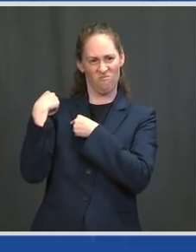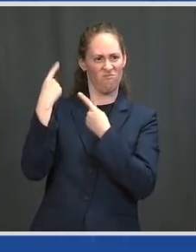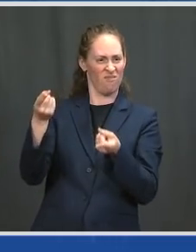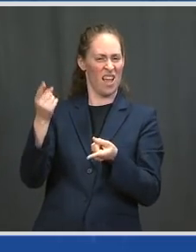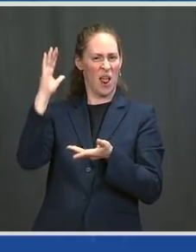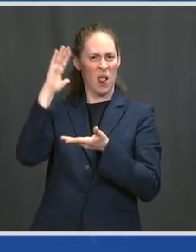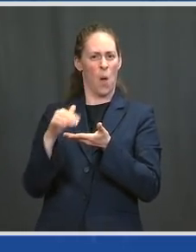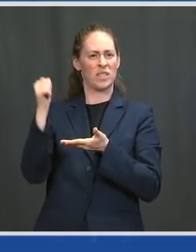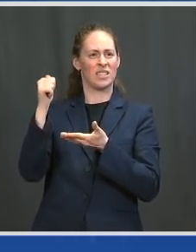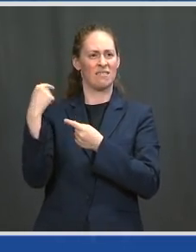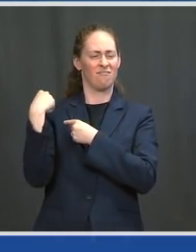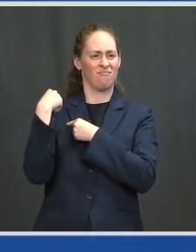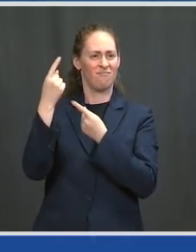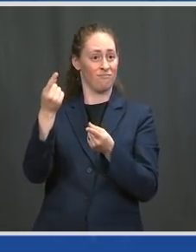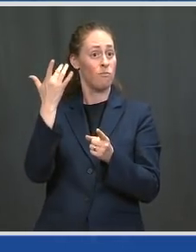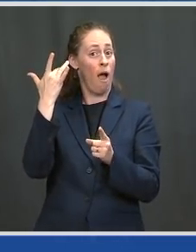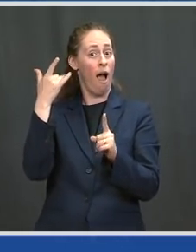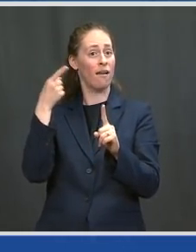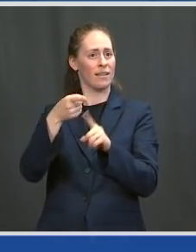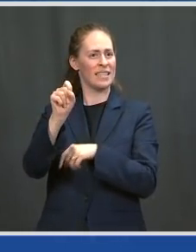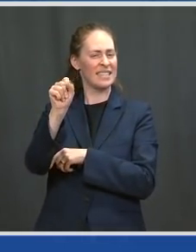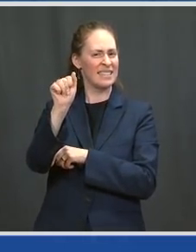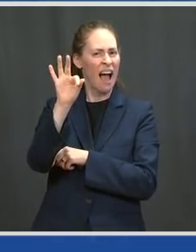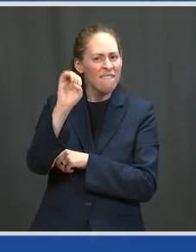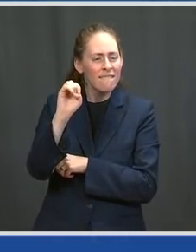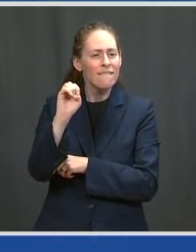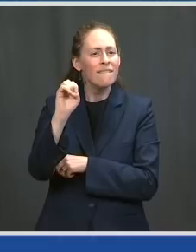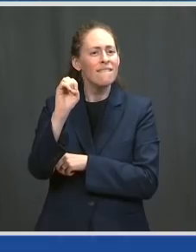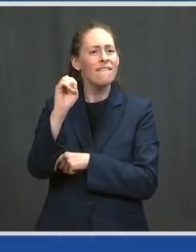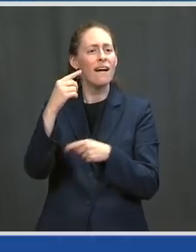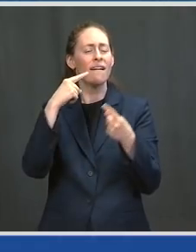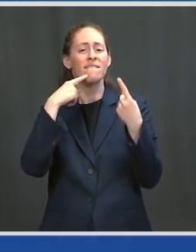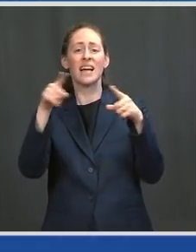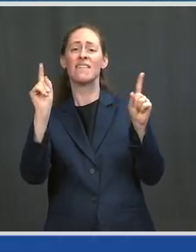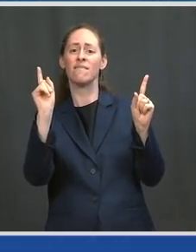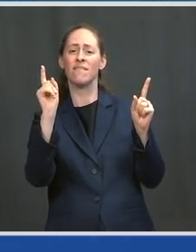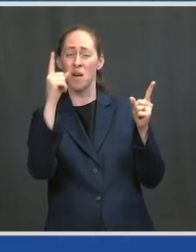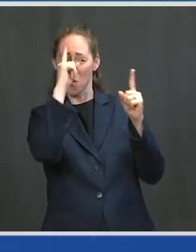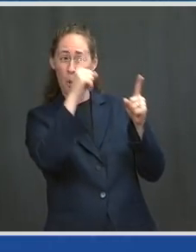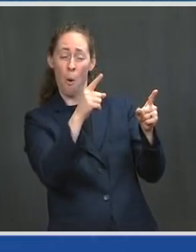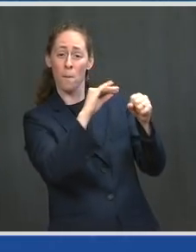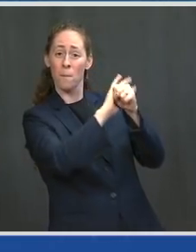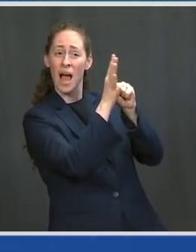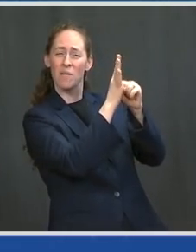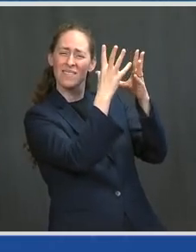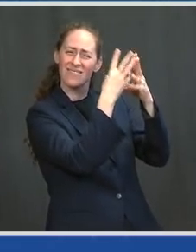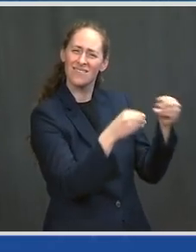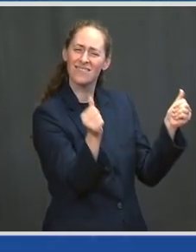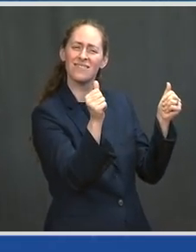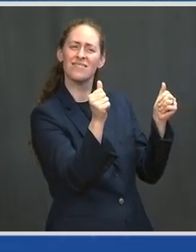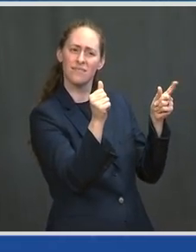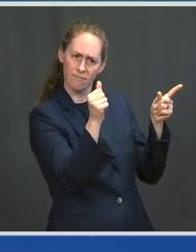are curbing the spread of the virus, and they're saving thousands of lives and allowing millions of Americans